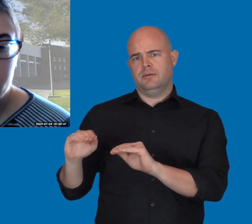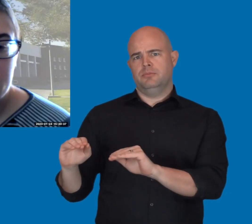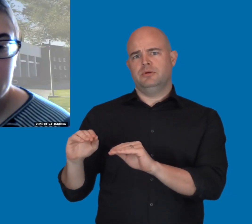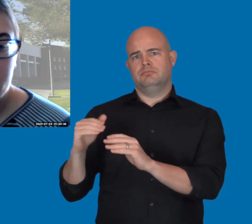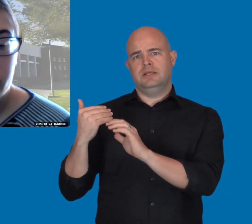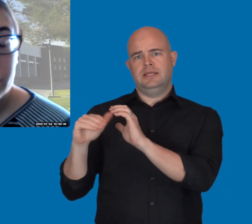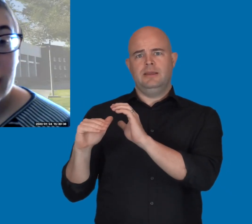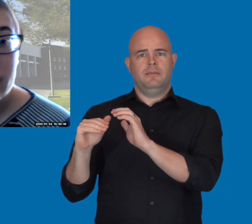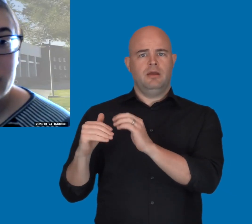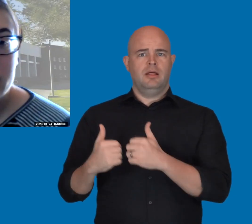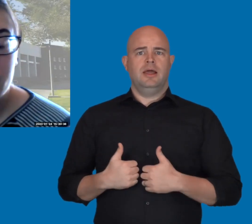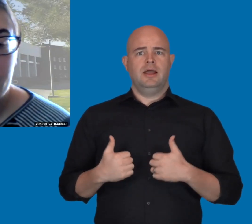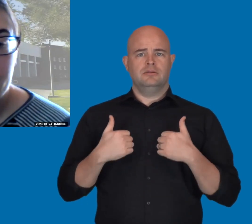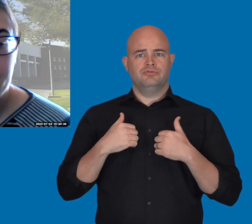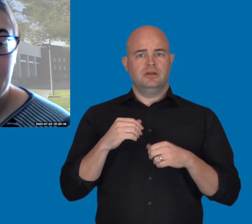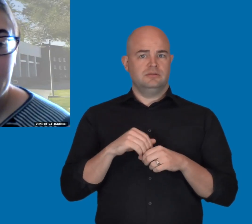It looks like we have one question. Jason?